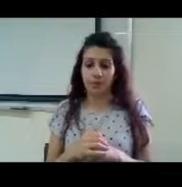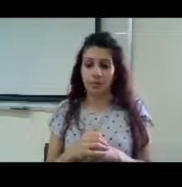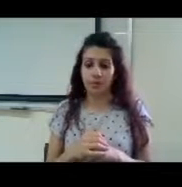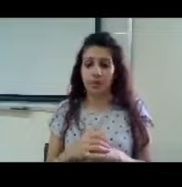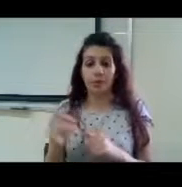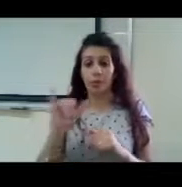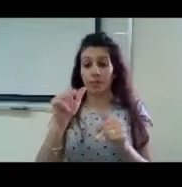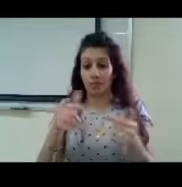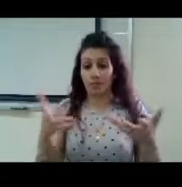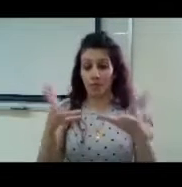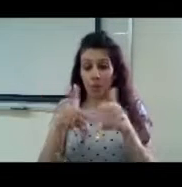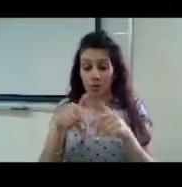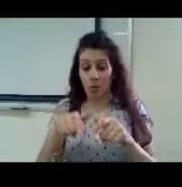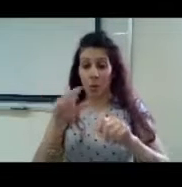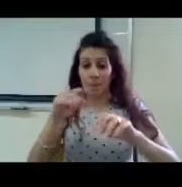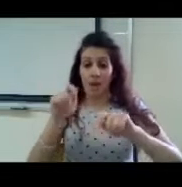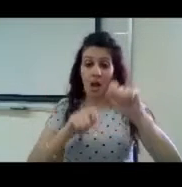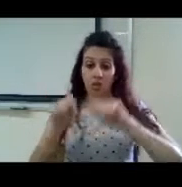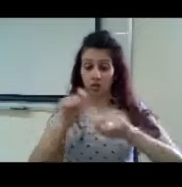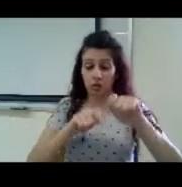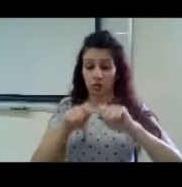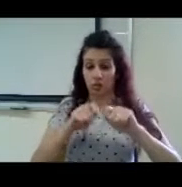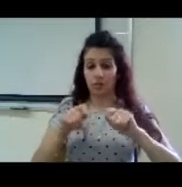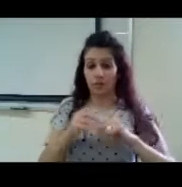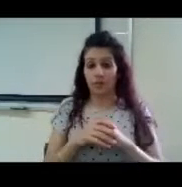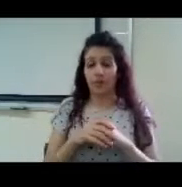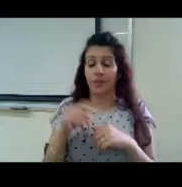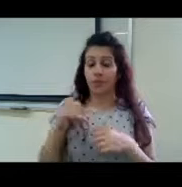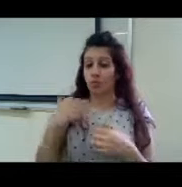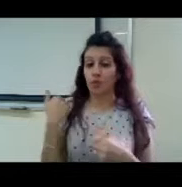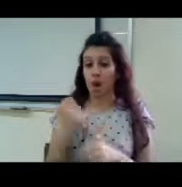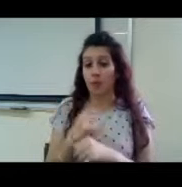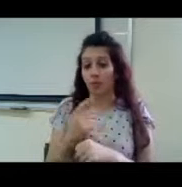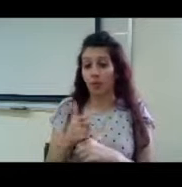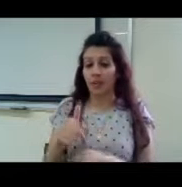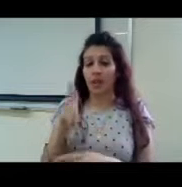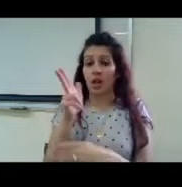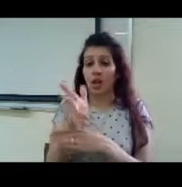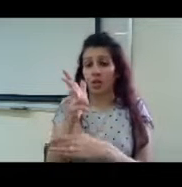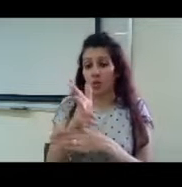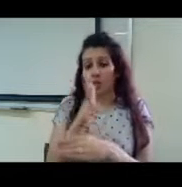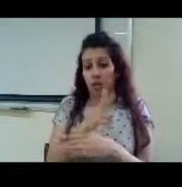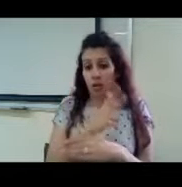here alminia hodge baha'i homeowner witness fear mrs. Blewett and Azshara